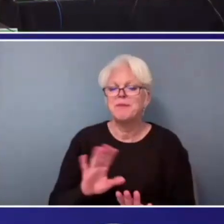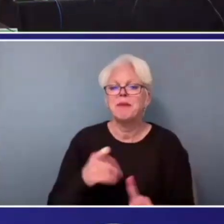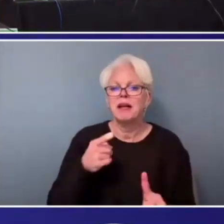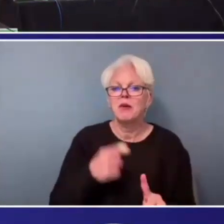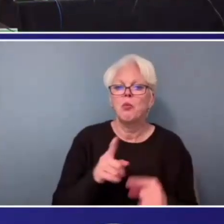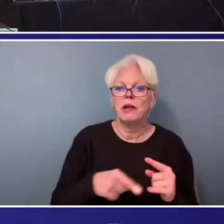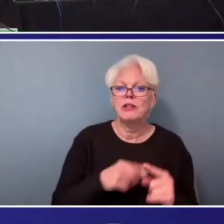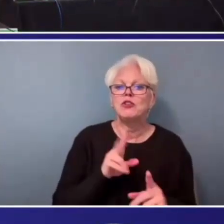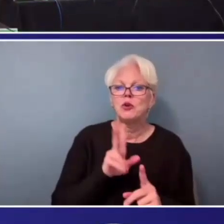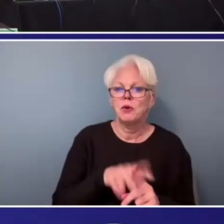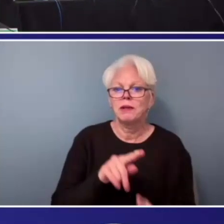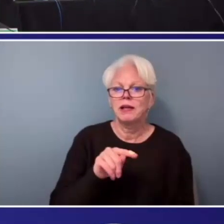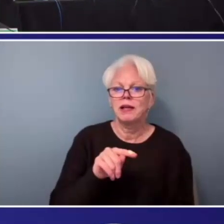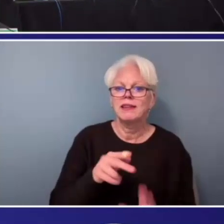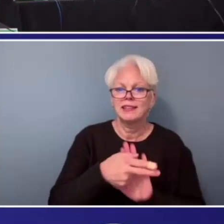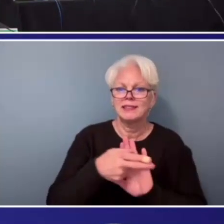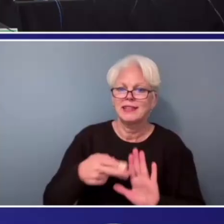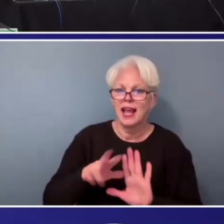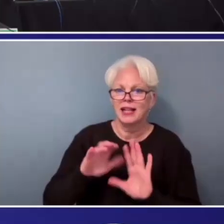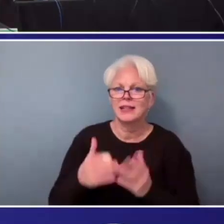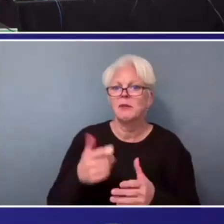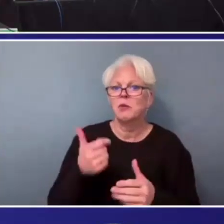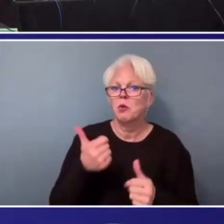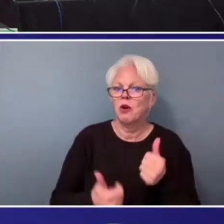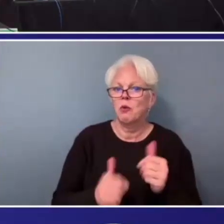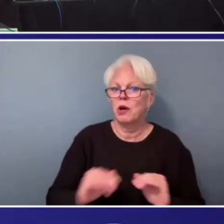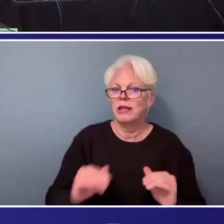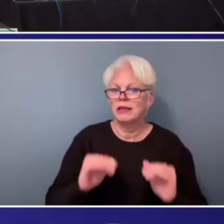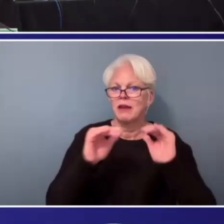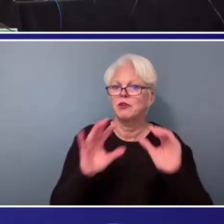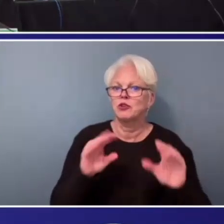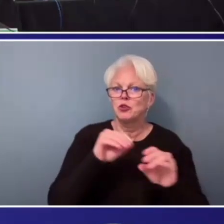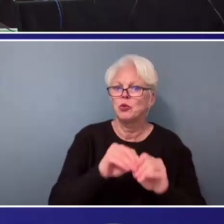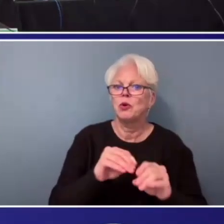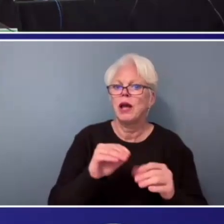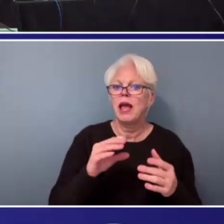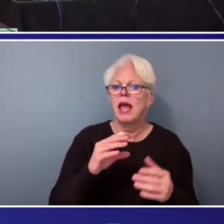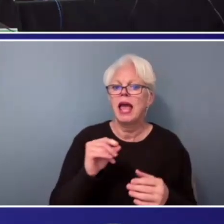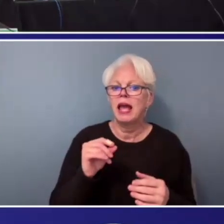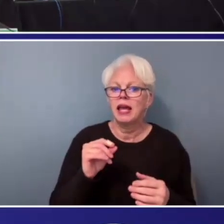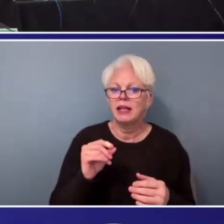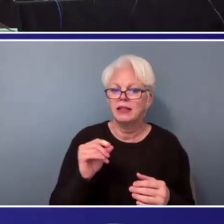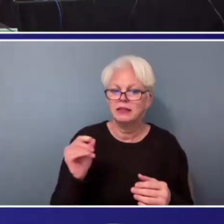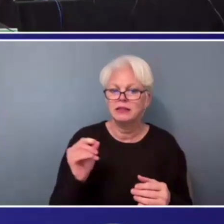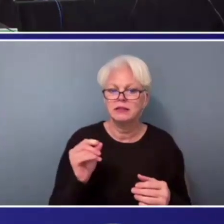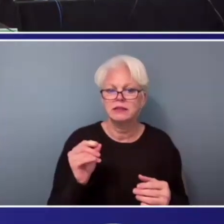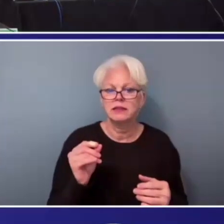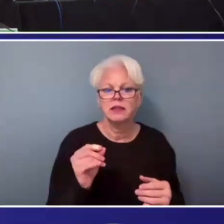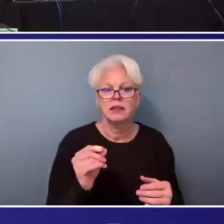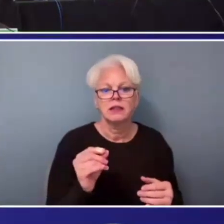the taxonomy, at what level do you put it in and whether two -- for a two-digit CIP code,